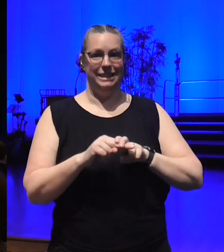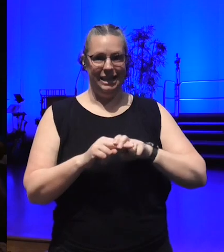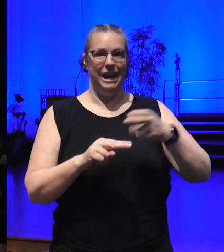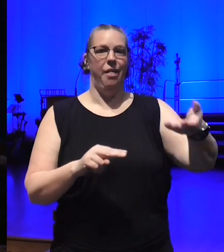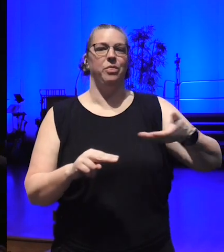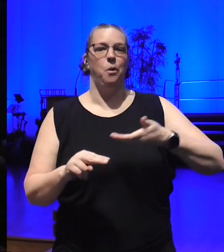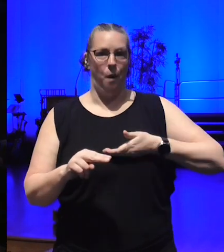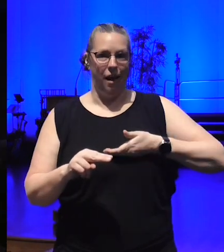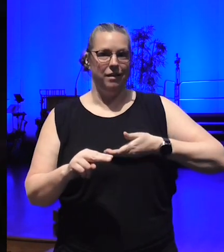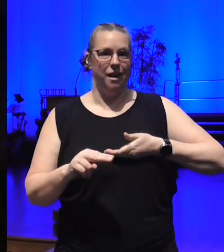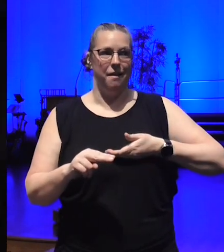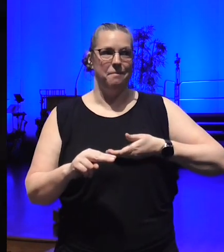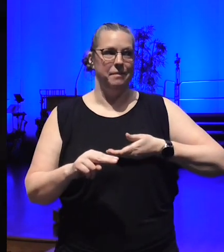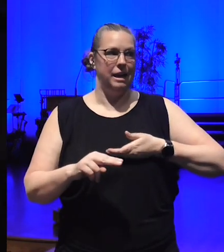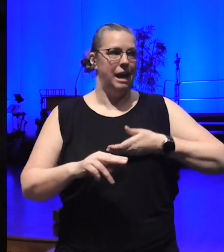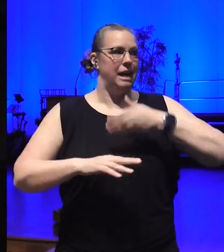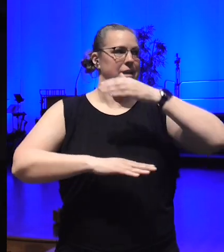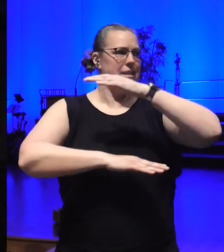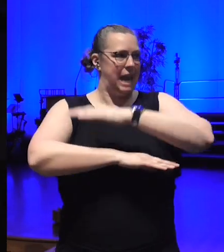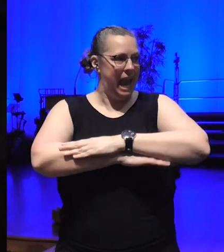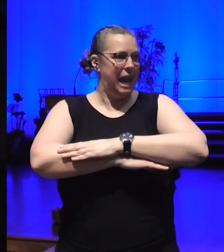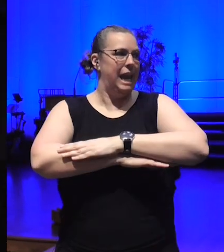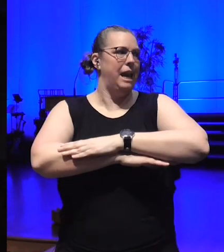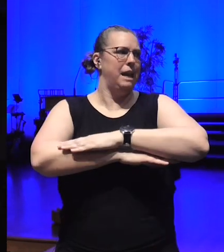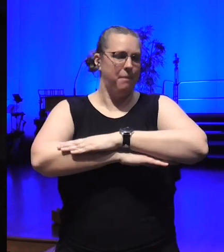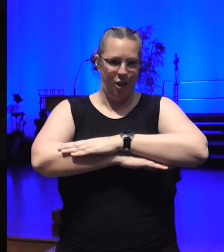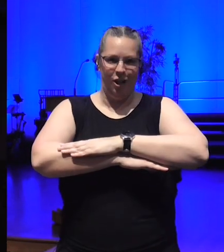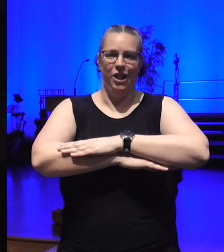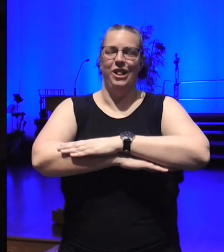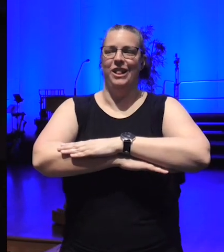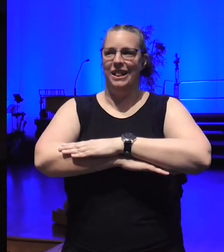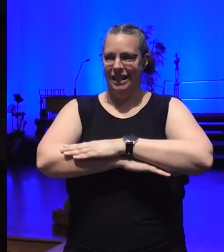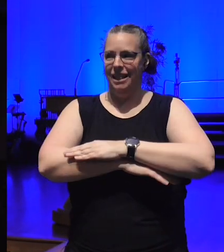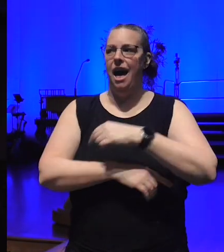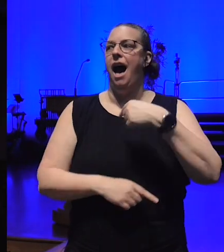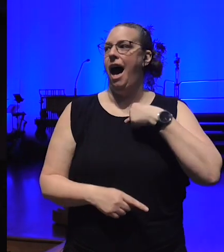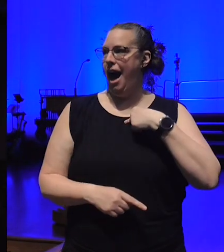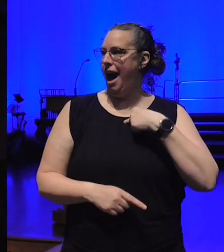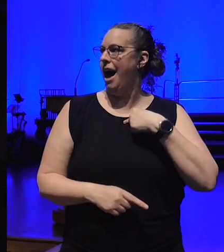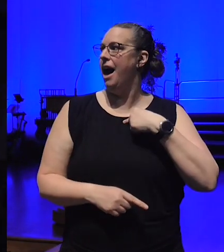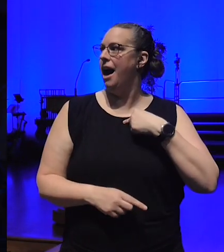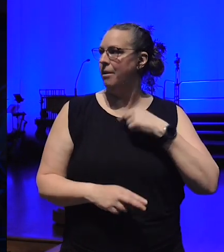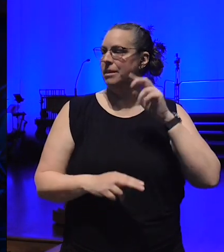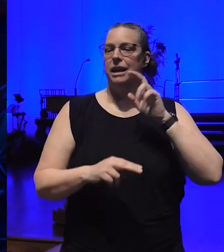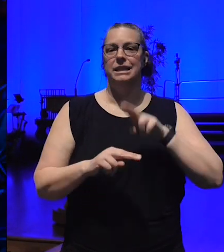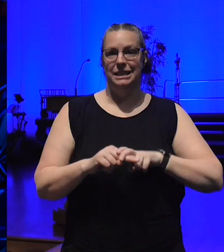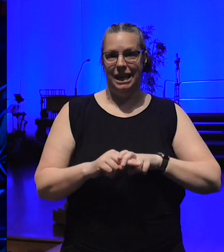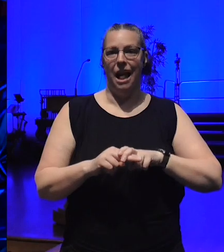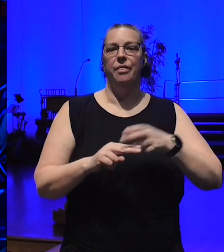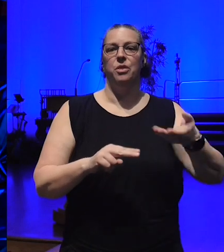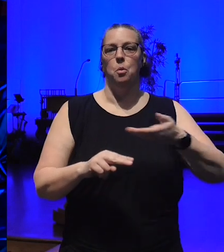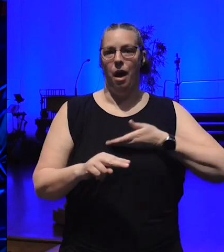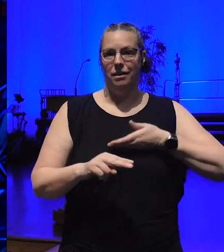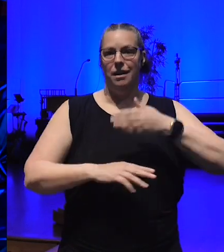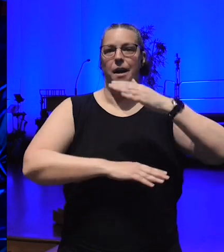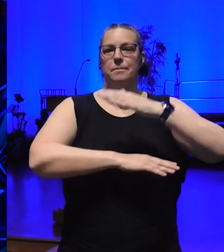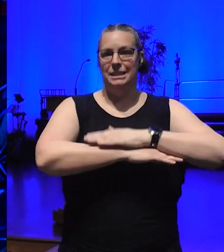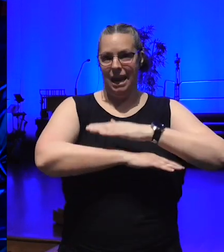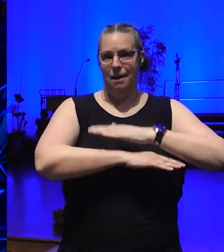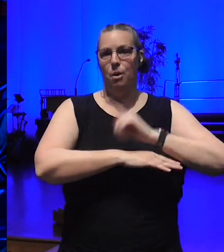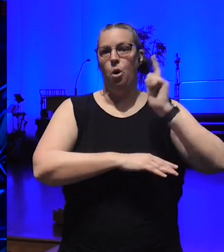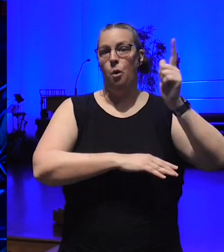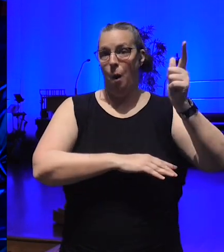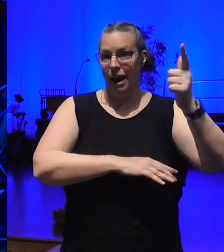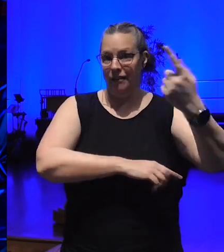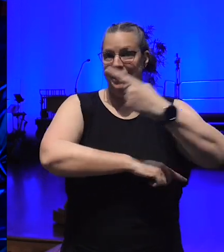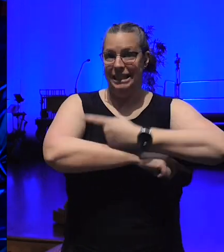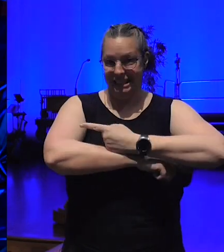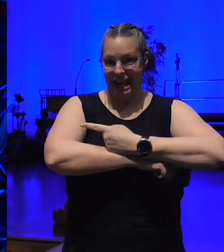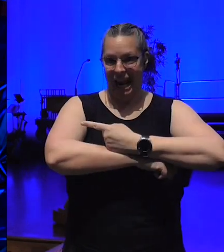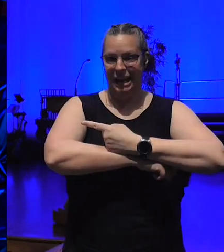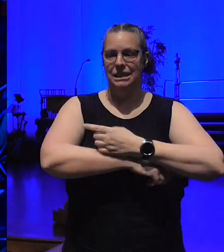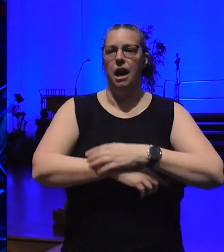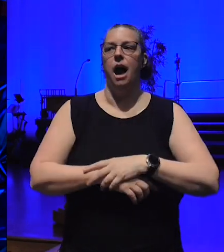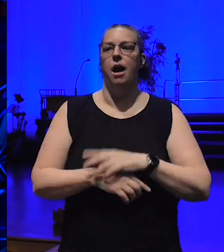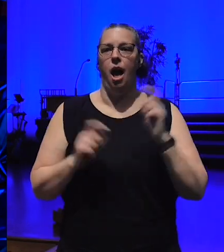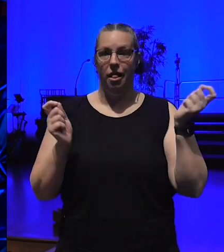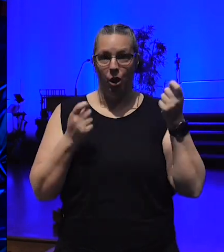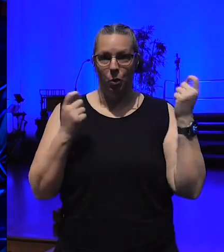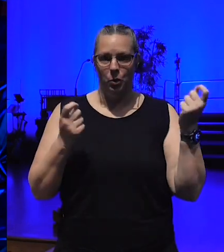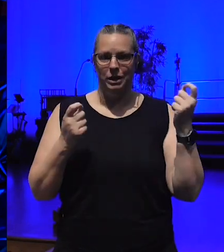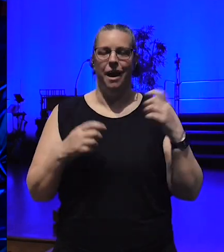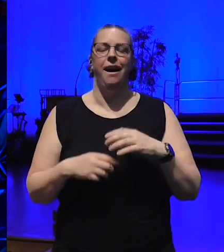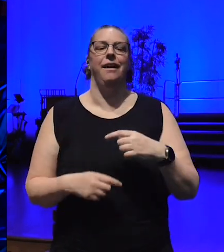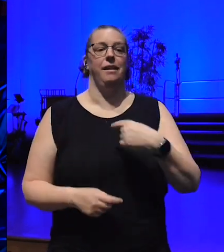going to sit at the welcome T I'm going to sit at the welcome table one these days hallelujah